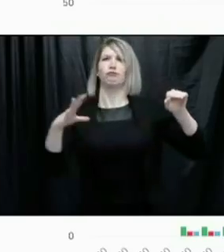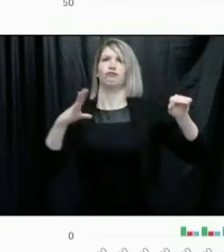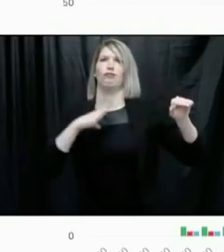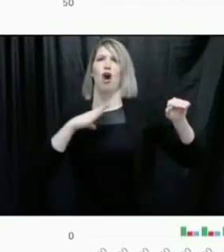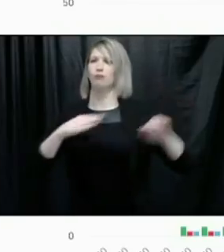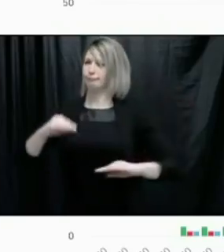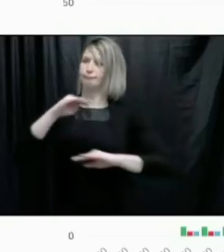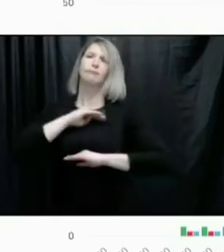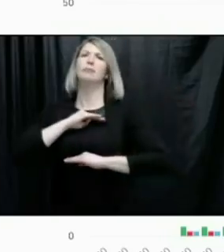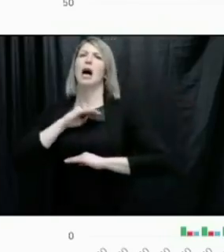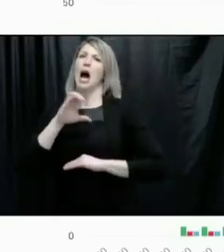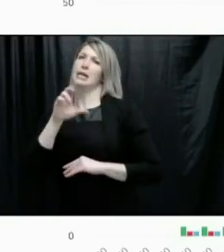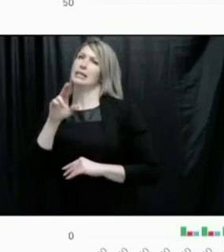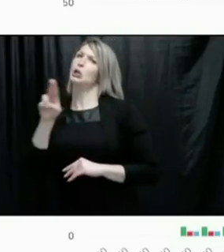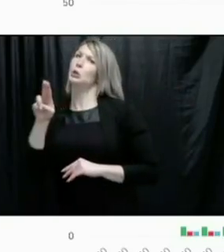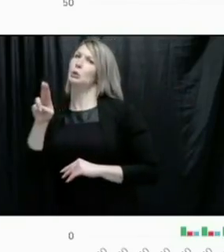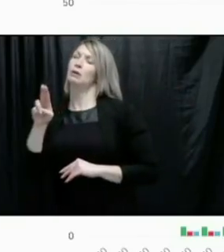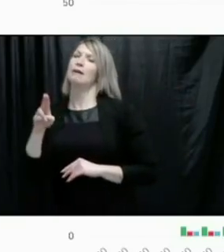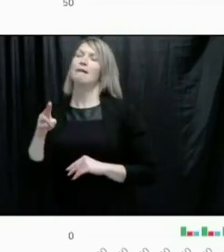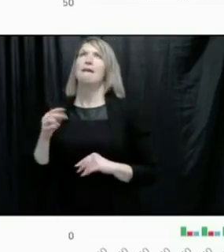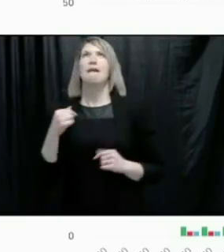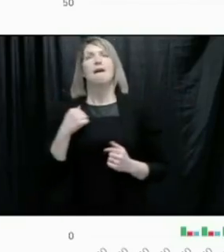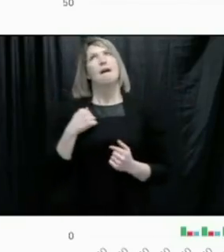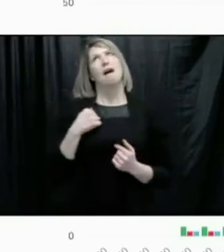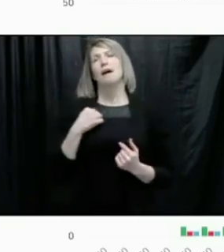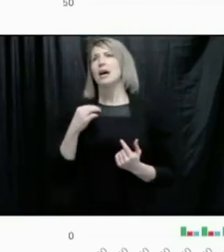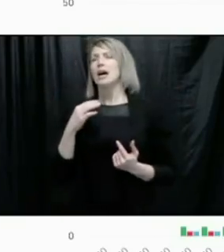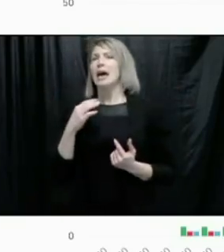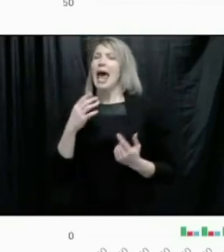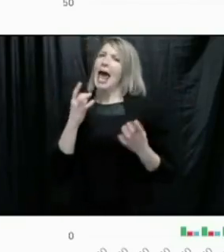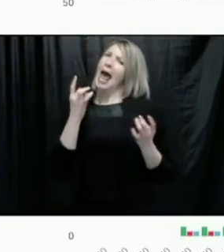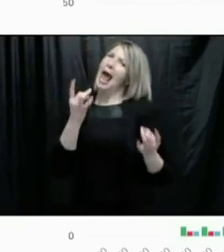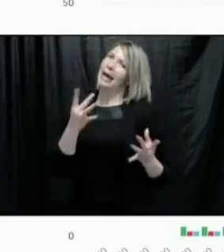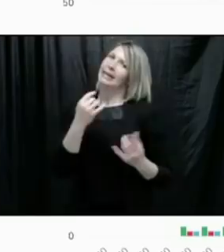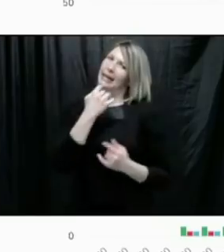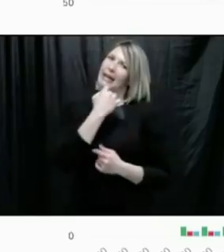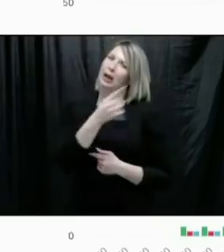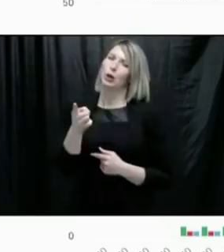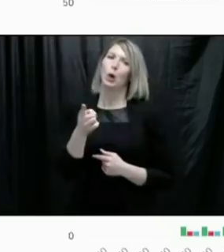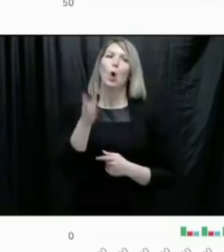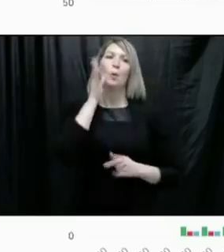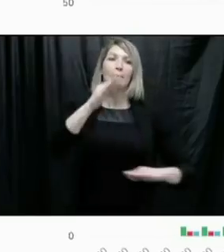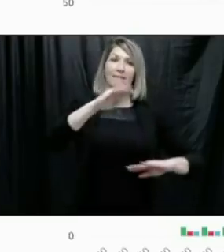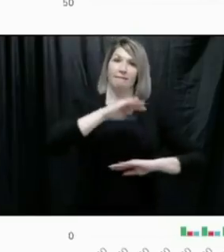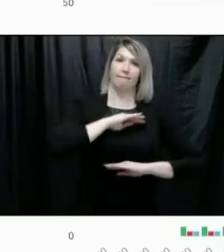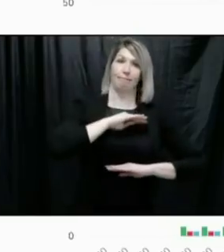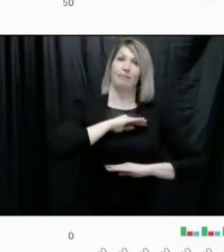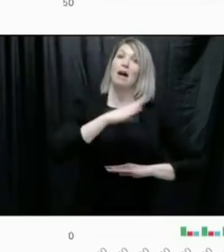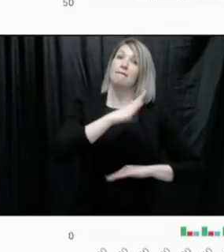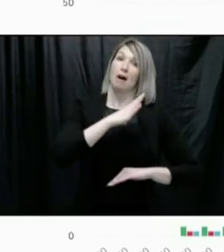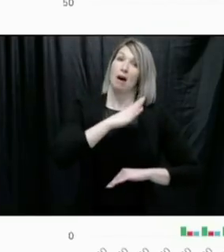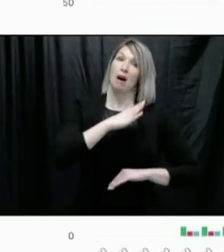YOU ARE ACTUALLY FINE. I SHUTTER TO SAY THAT AND THAT'S BECAUSE THINGS CAN CHANGE